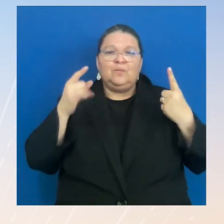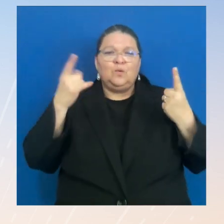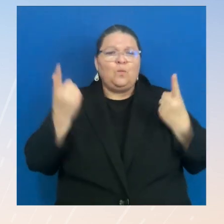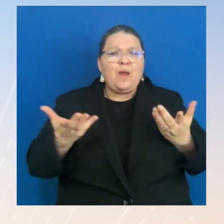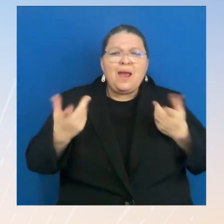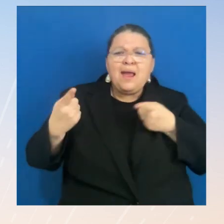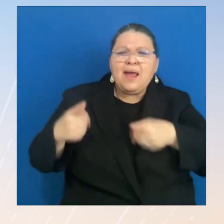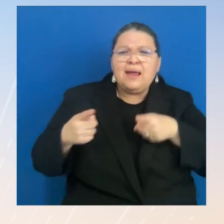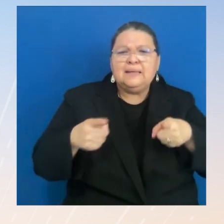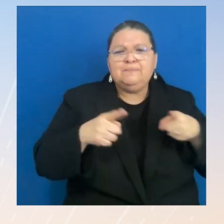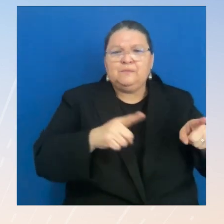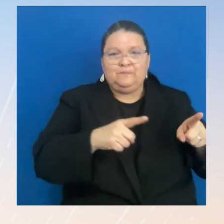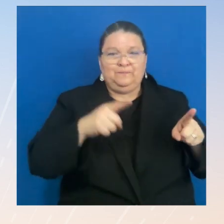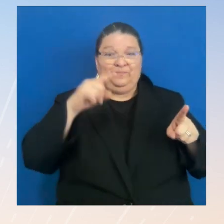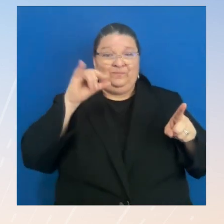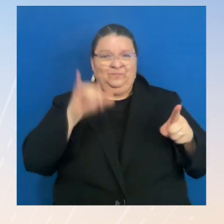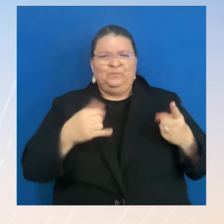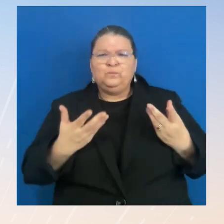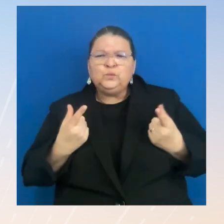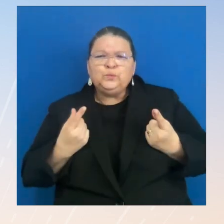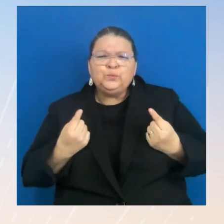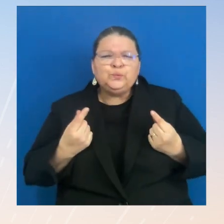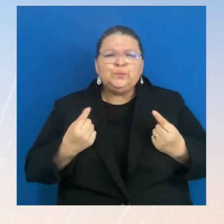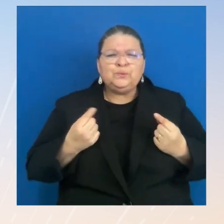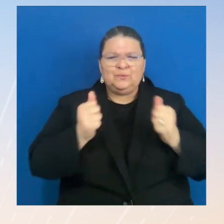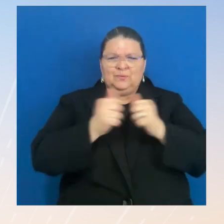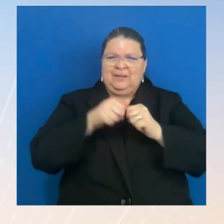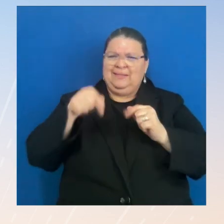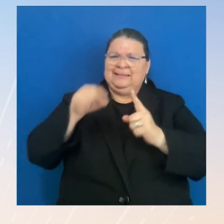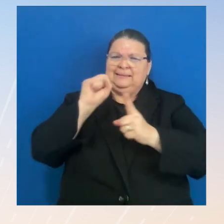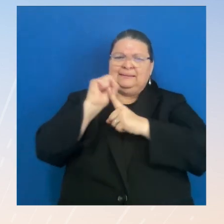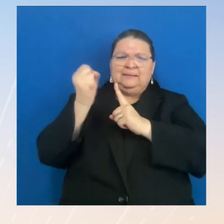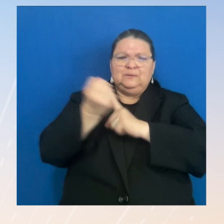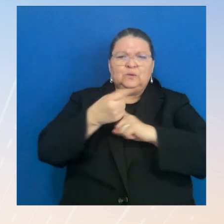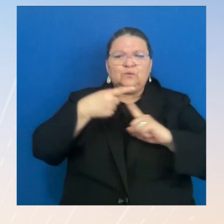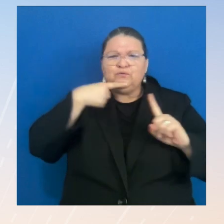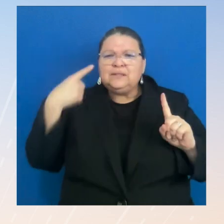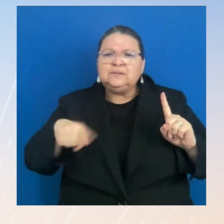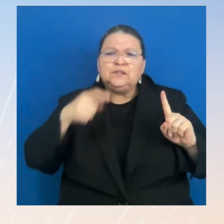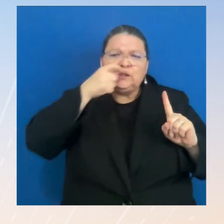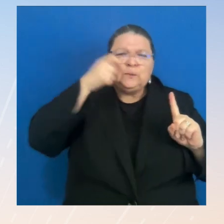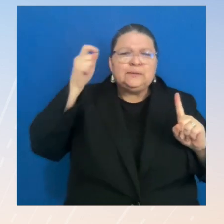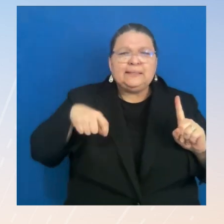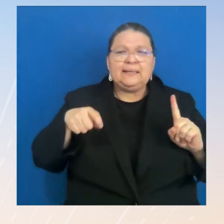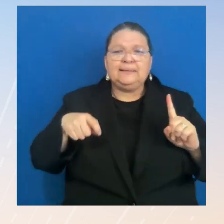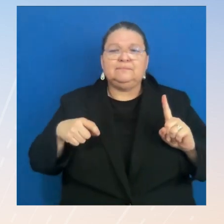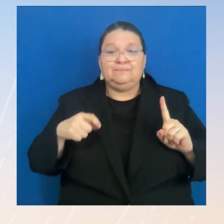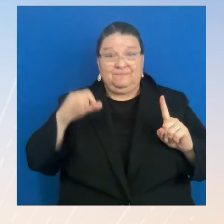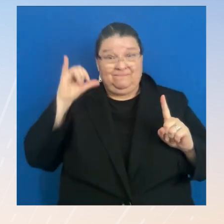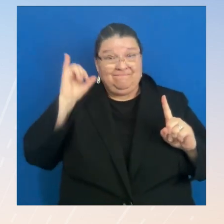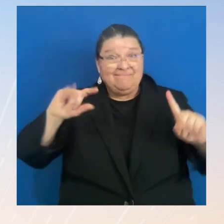We've been incredibly aligned to date; that doesn't happen by accident. The President is a big believer in face-to-face diplomacy,